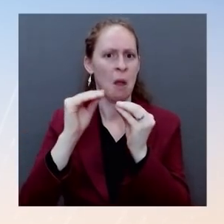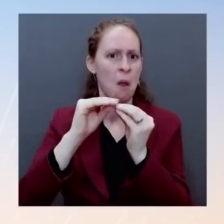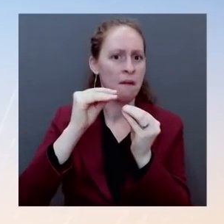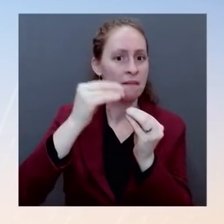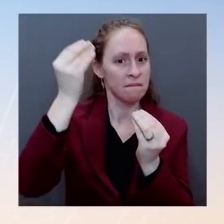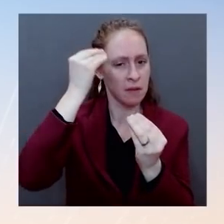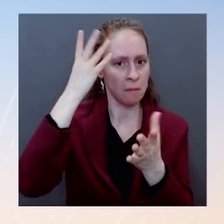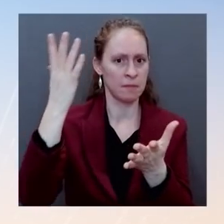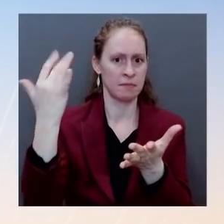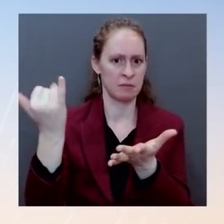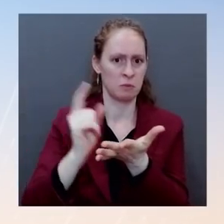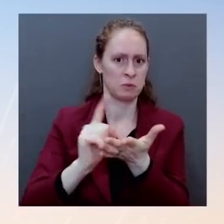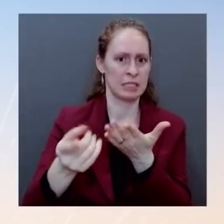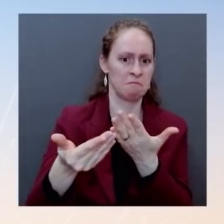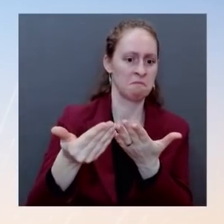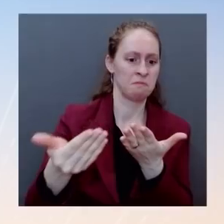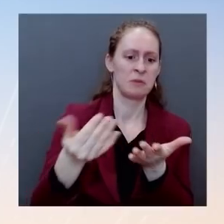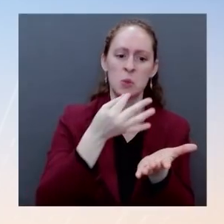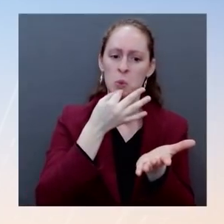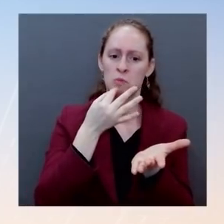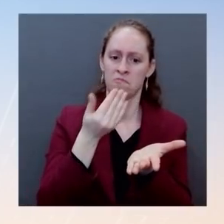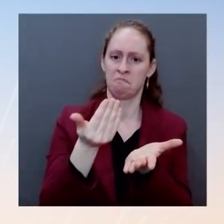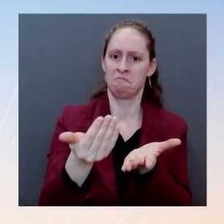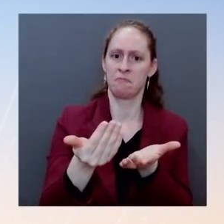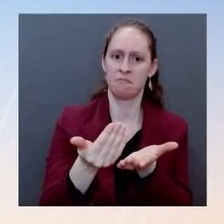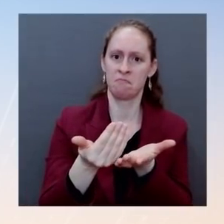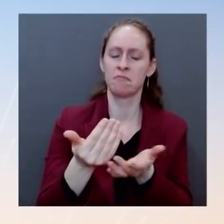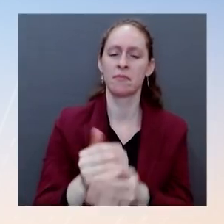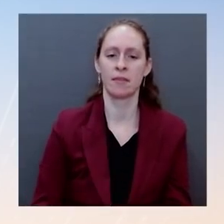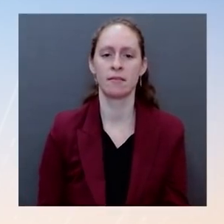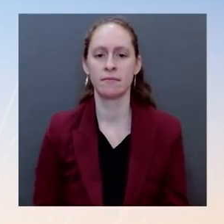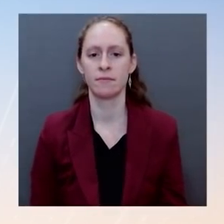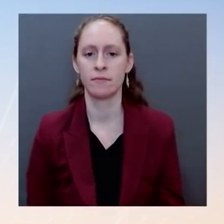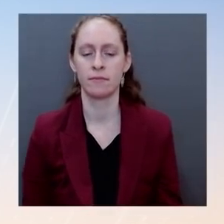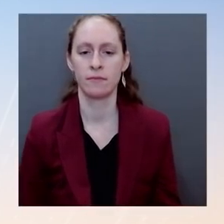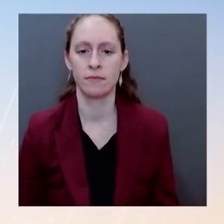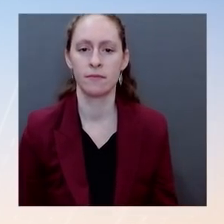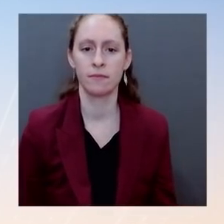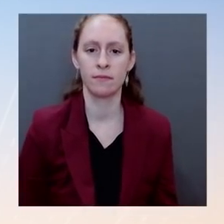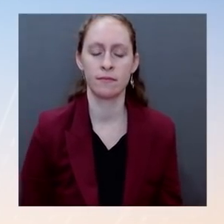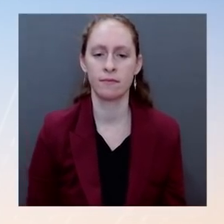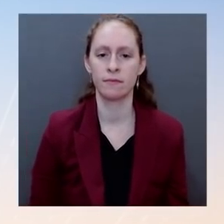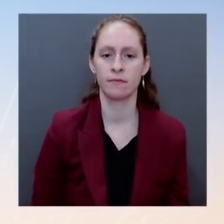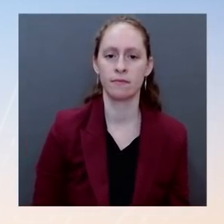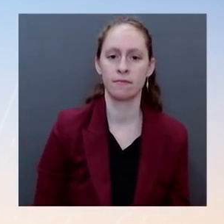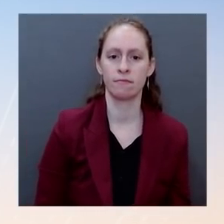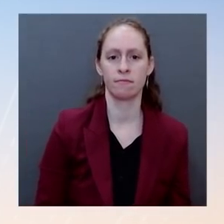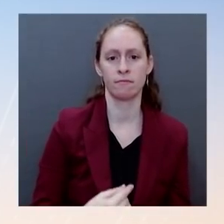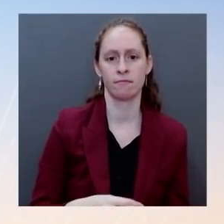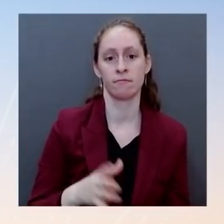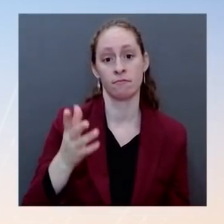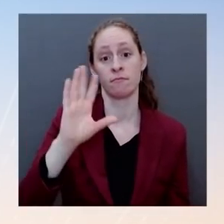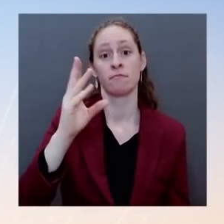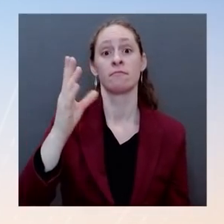over the course of the next two weeks. So that's the status of where things stand. I would also note that, in that period of time,